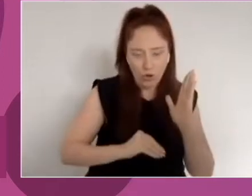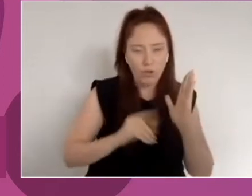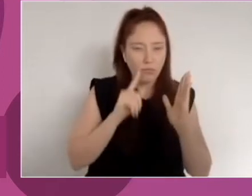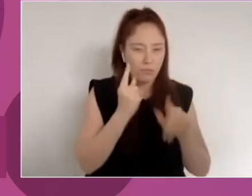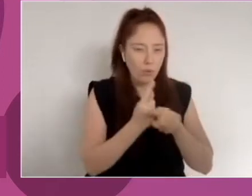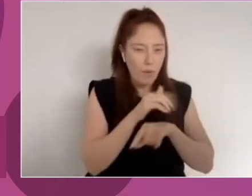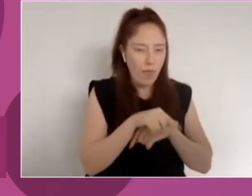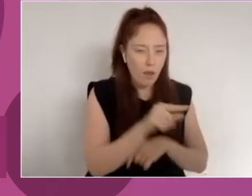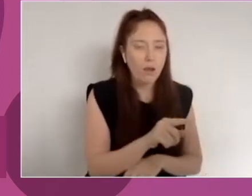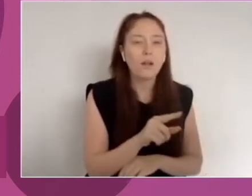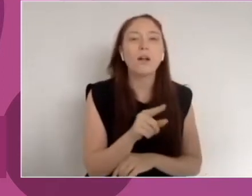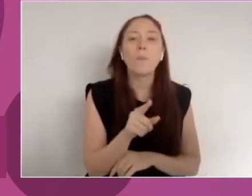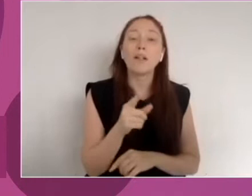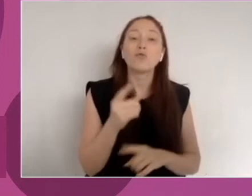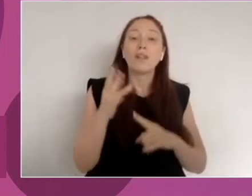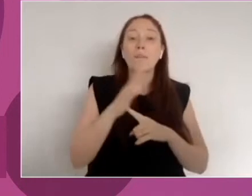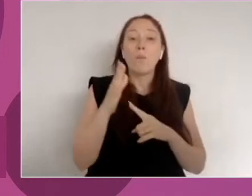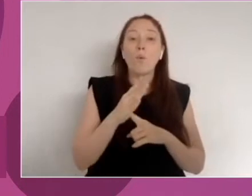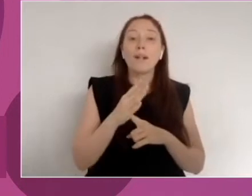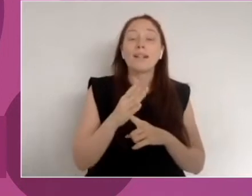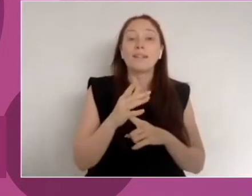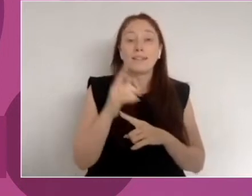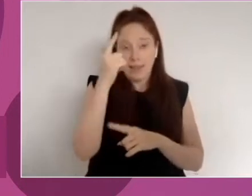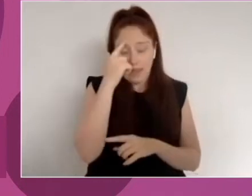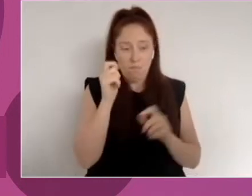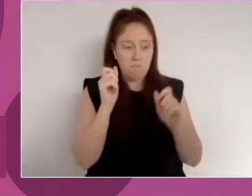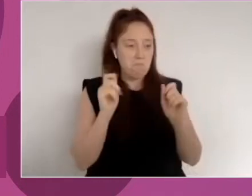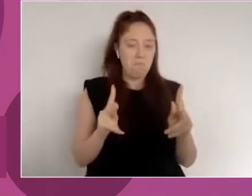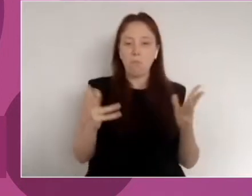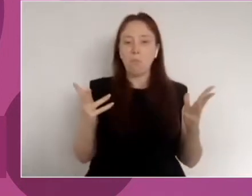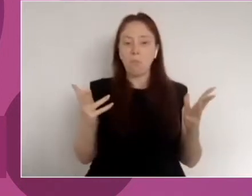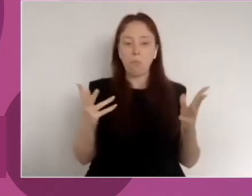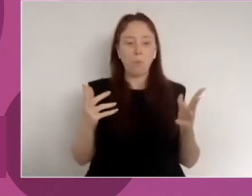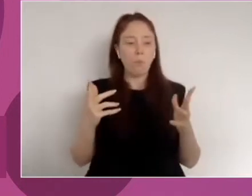importance of the concept of saying - we're not just going to take diverse agencies and portfolios